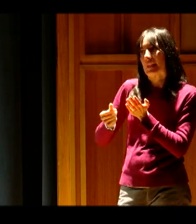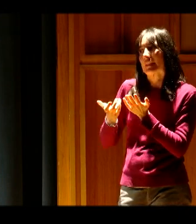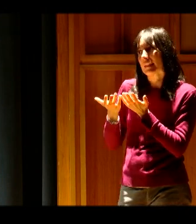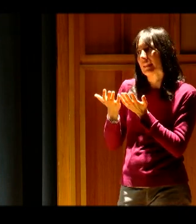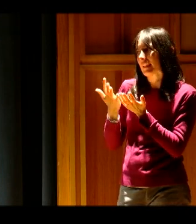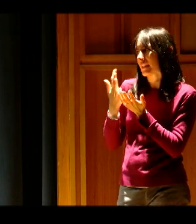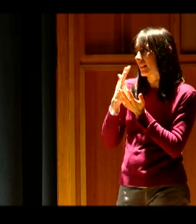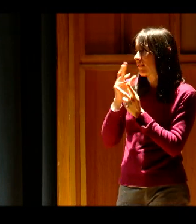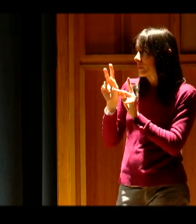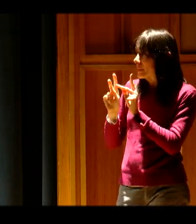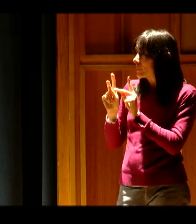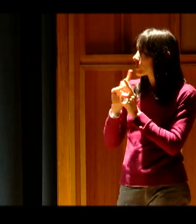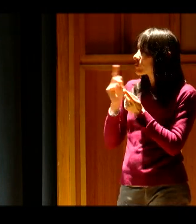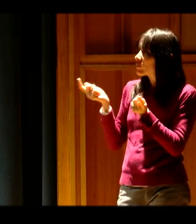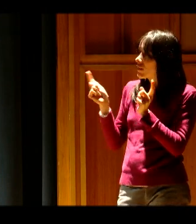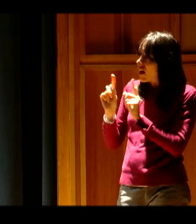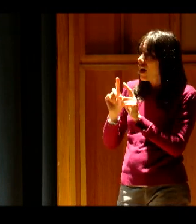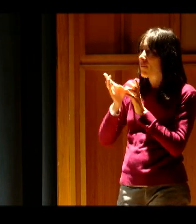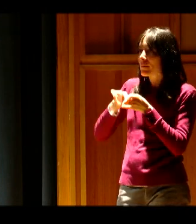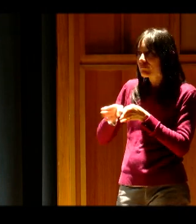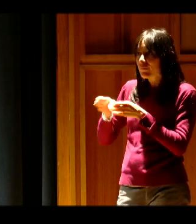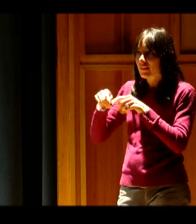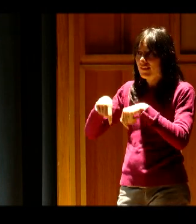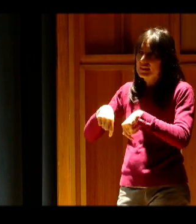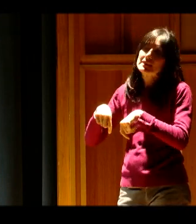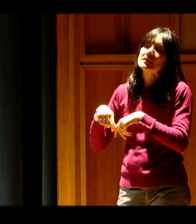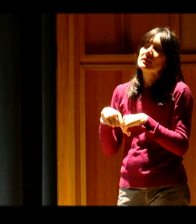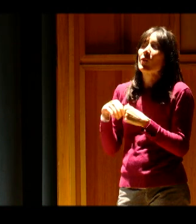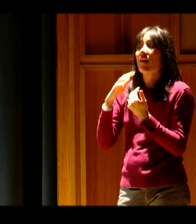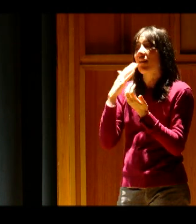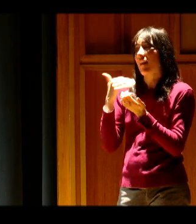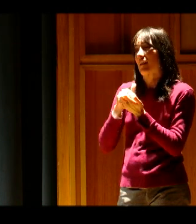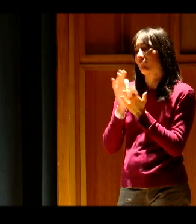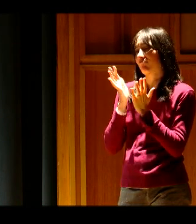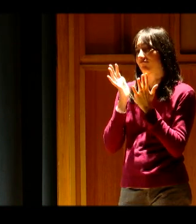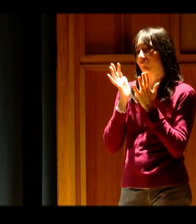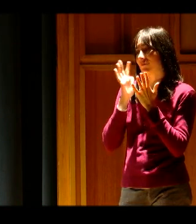and the remarkable moderators you'll meet tomorrow. So again a round of applause please for everyone involved.